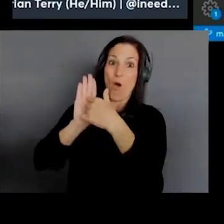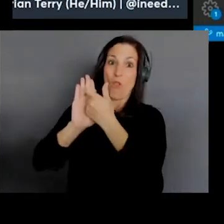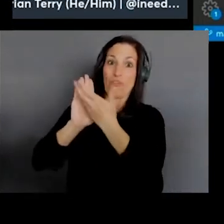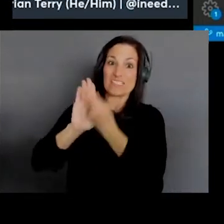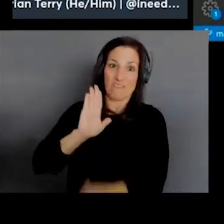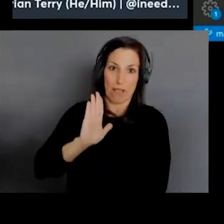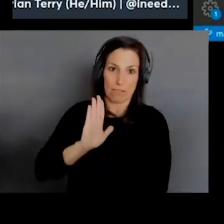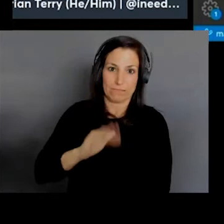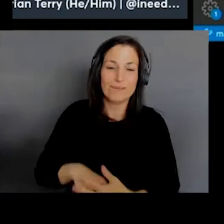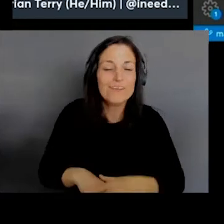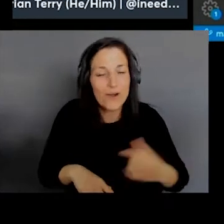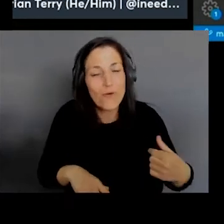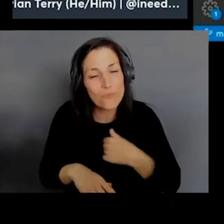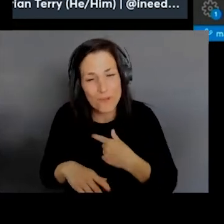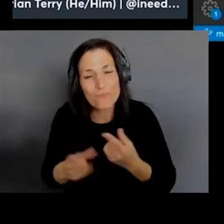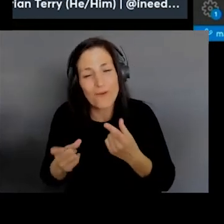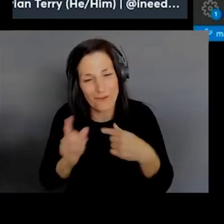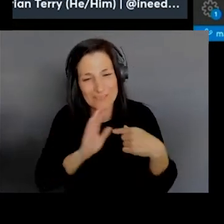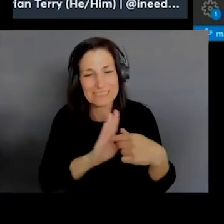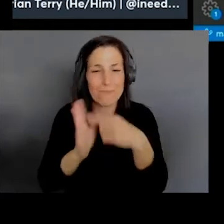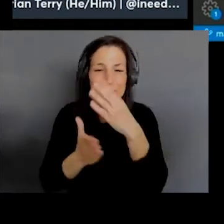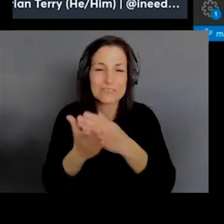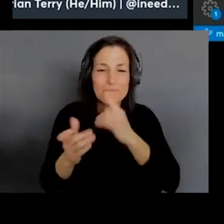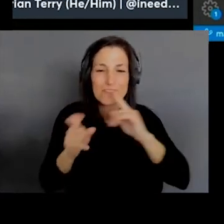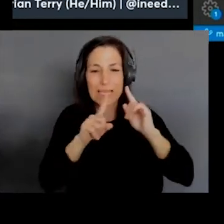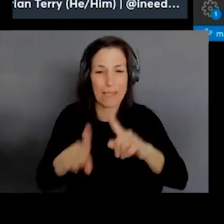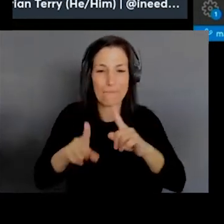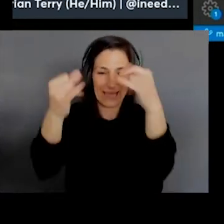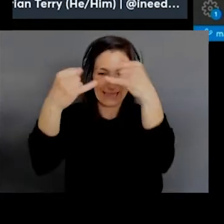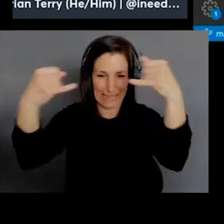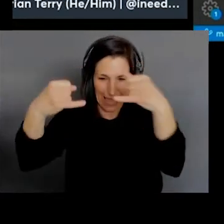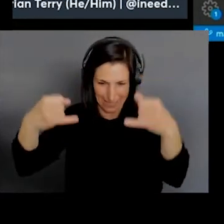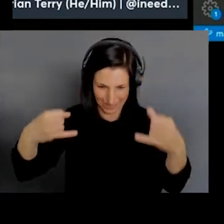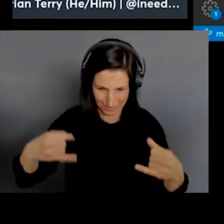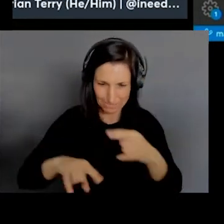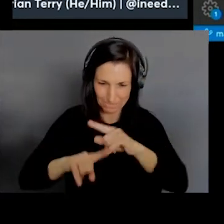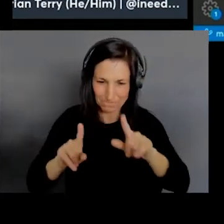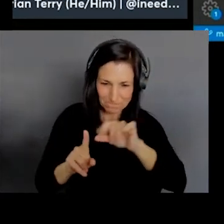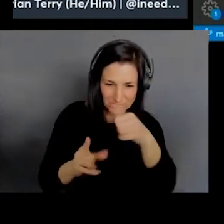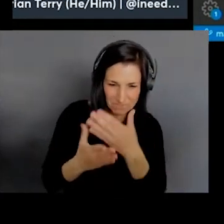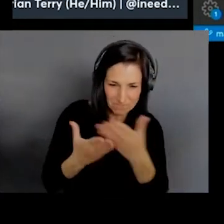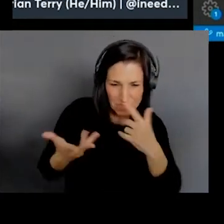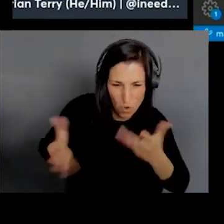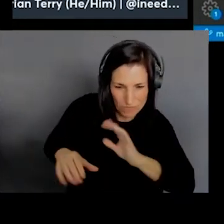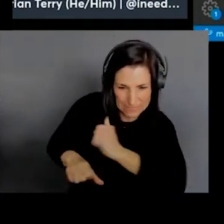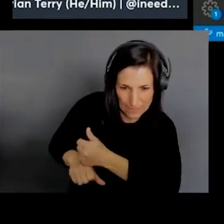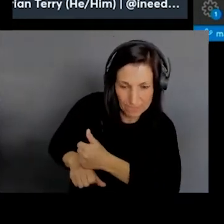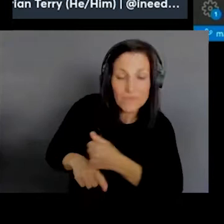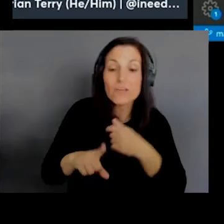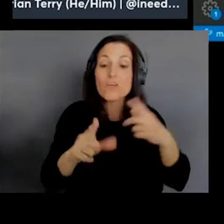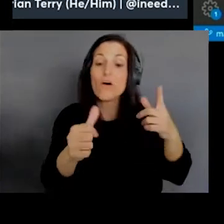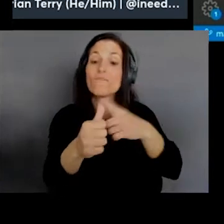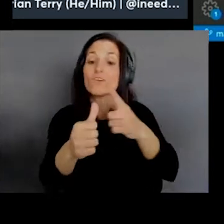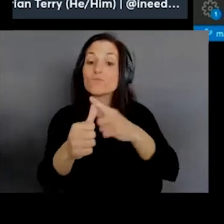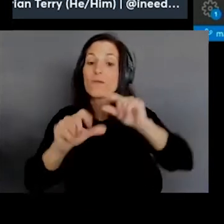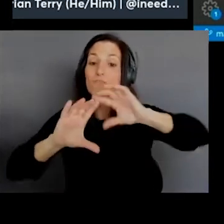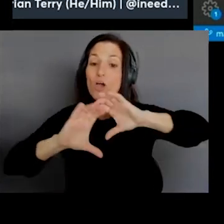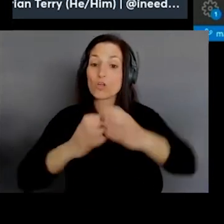that the demo gets into the failover activity. So here I just defined the global table and we have as a hash key,